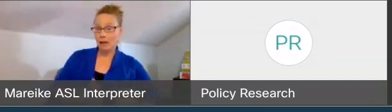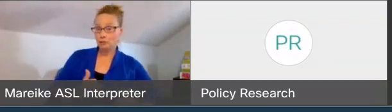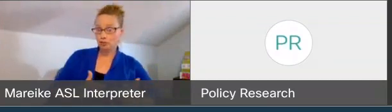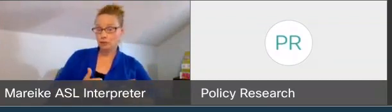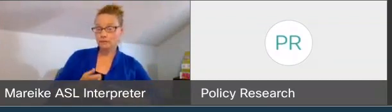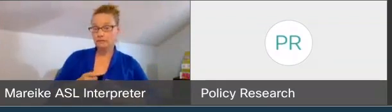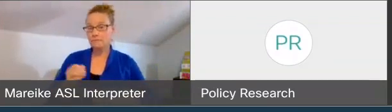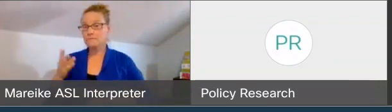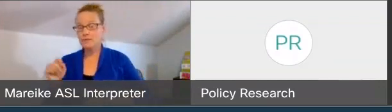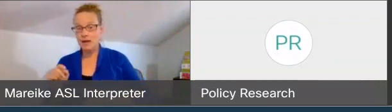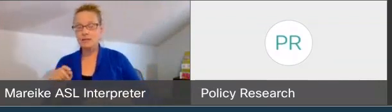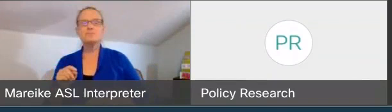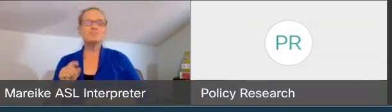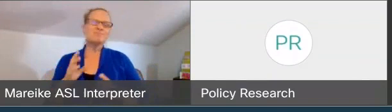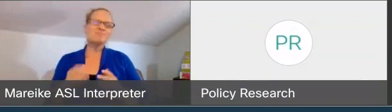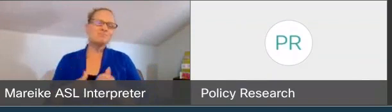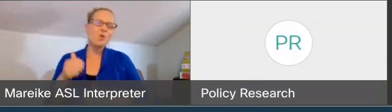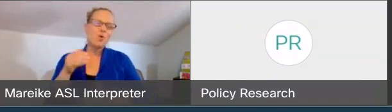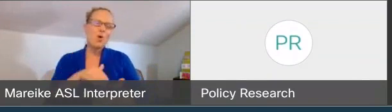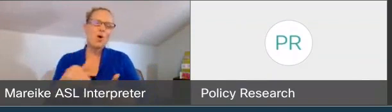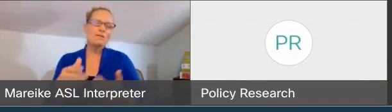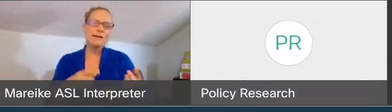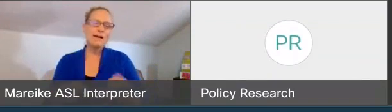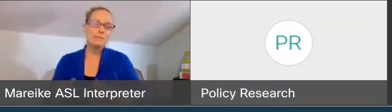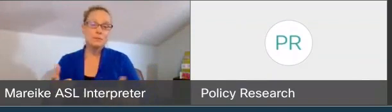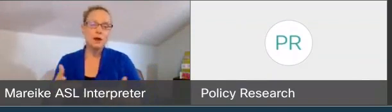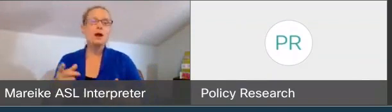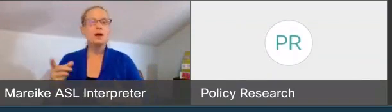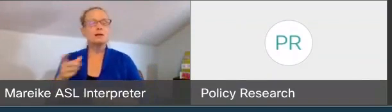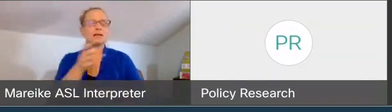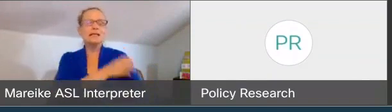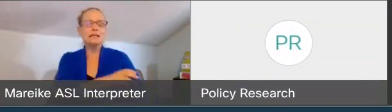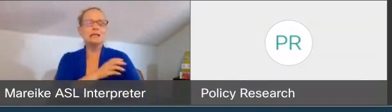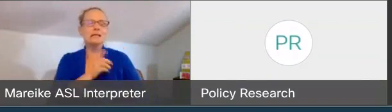I will say in practice is most often to a clinic setting. So setting